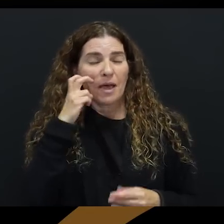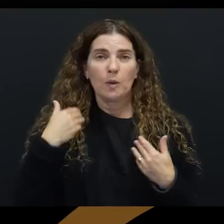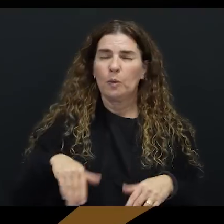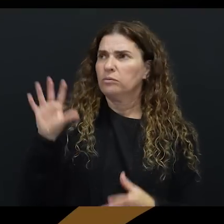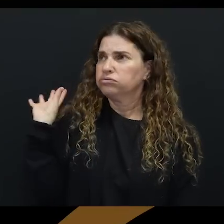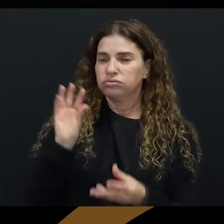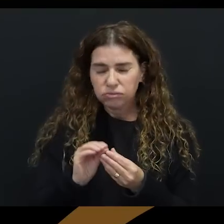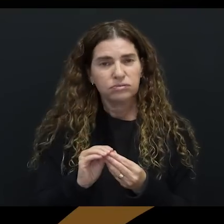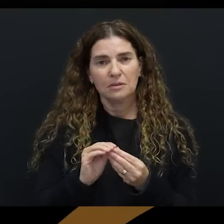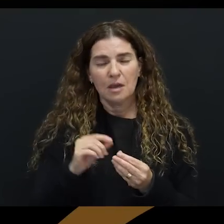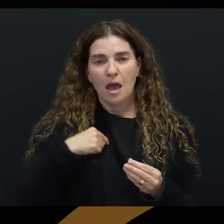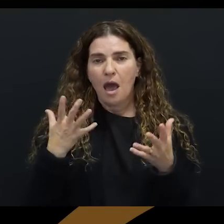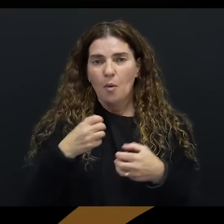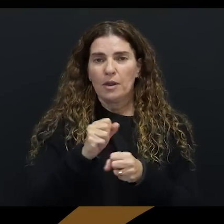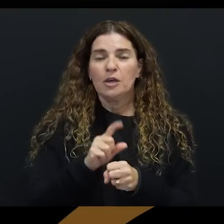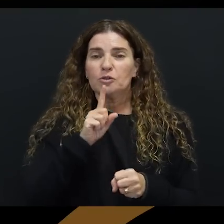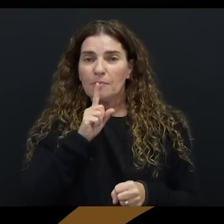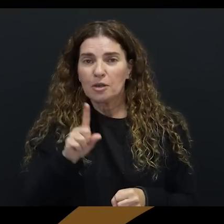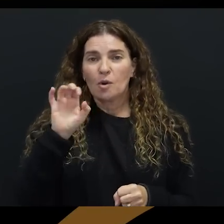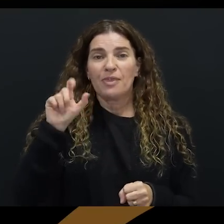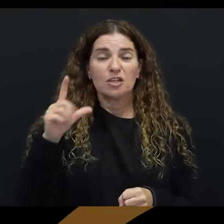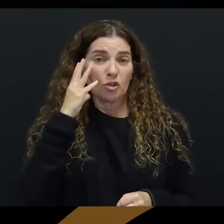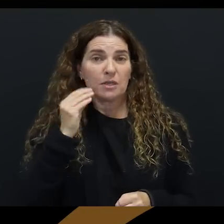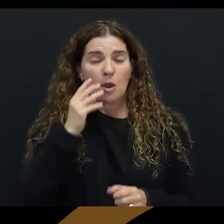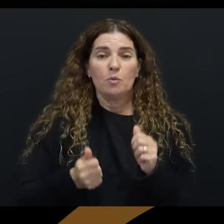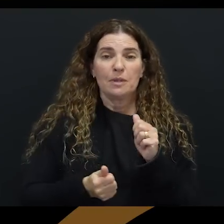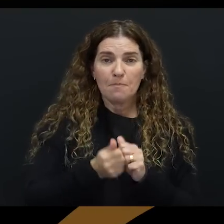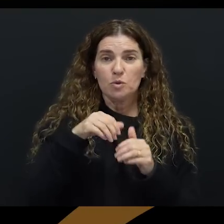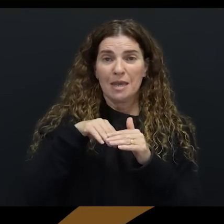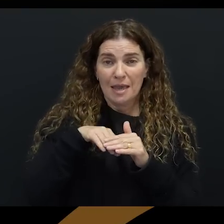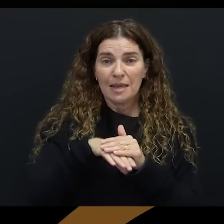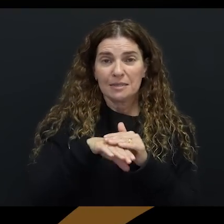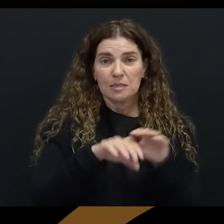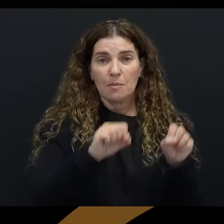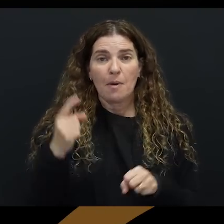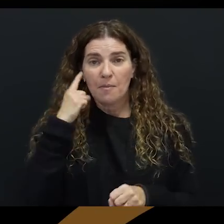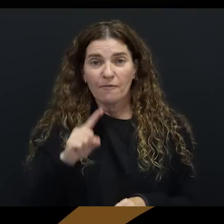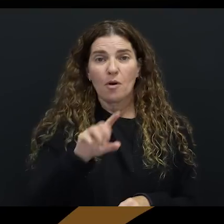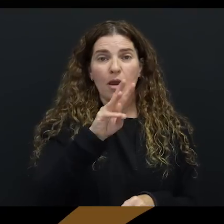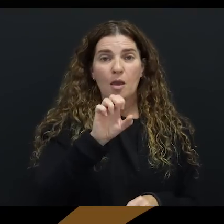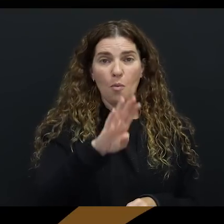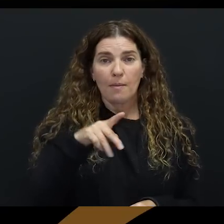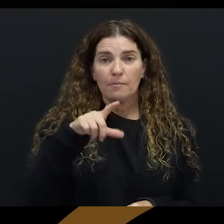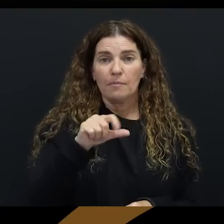I wanted to ensure the digital experience was the most accessible setting there could be for a web platform.